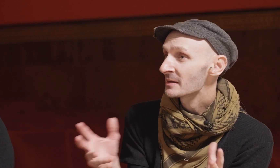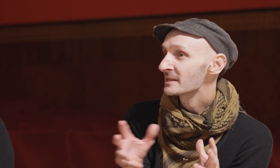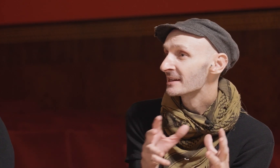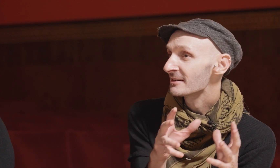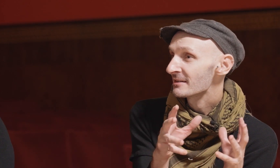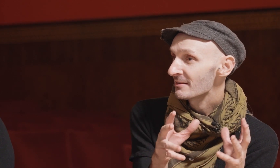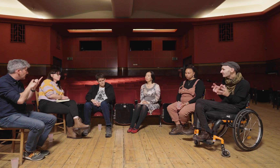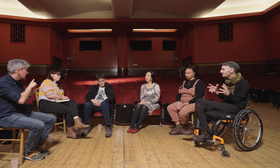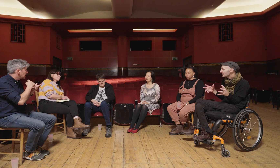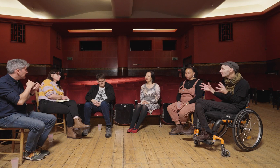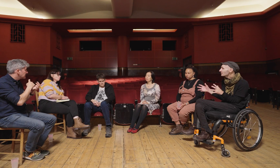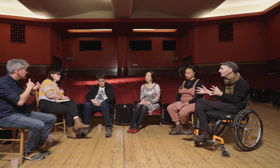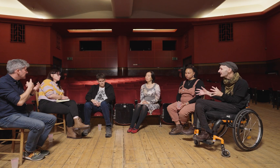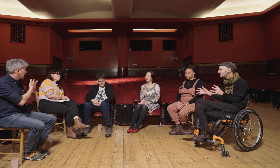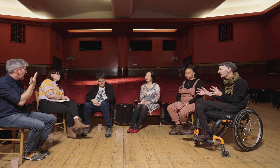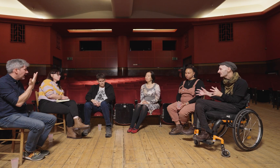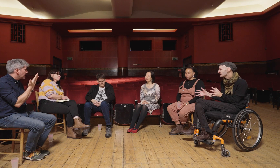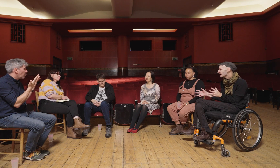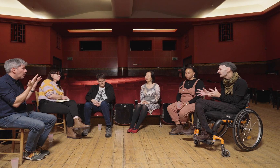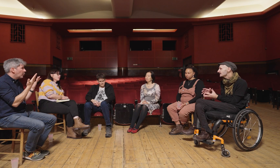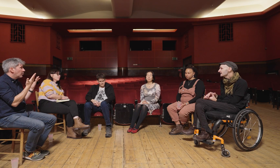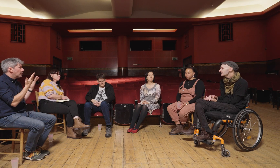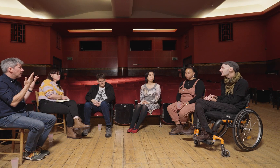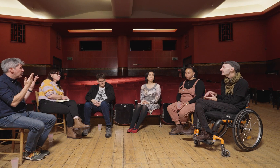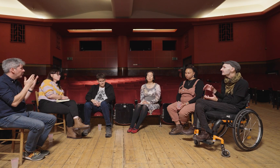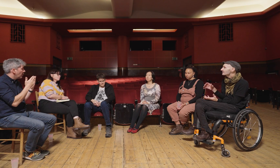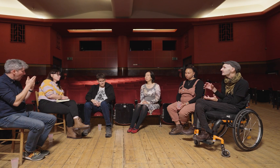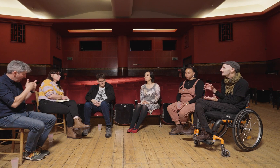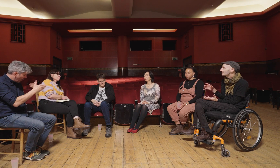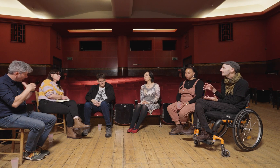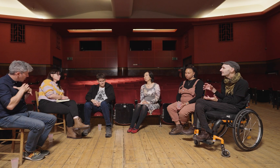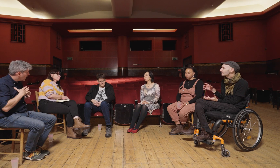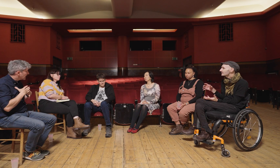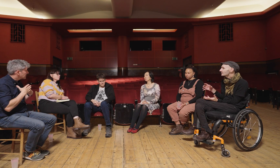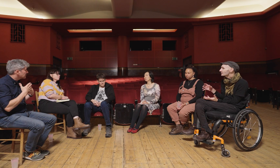Maybe they're bigger, longer breaks throughout the day. So I think...